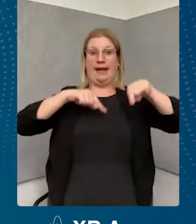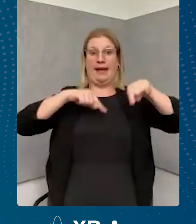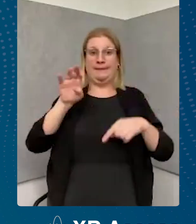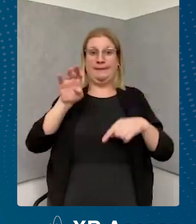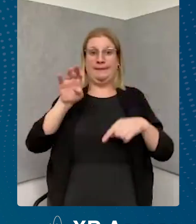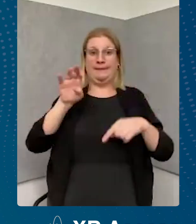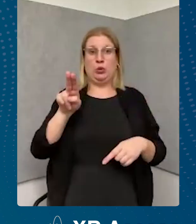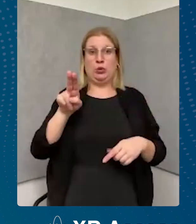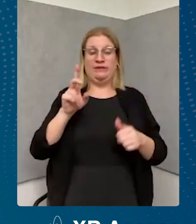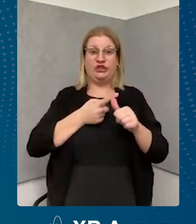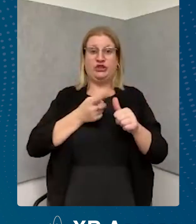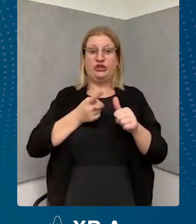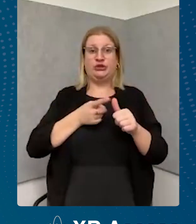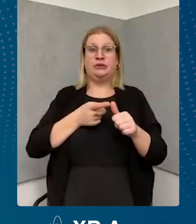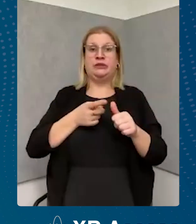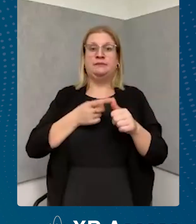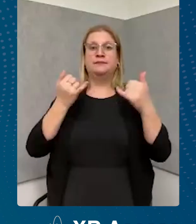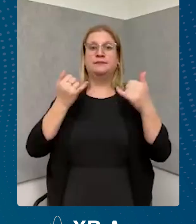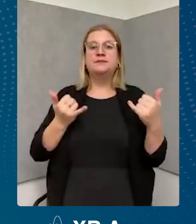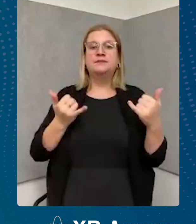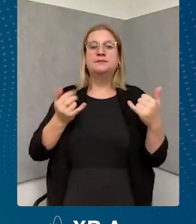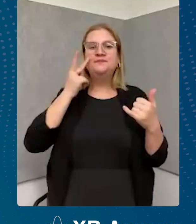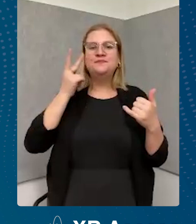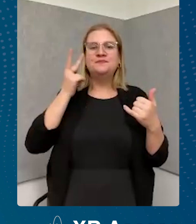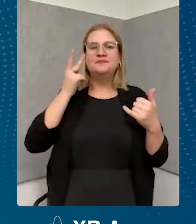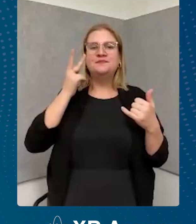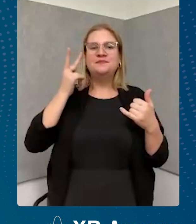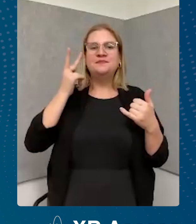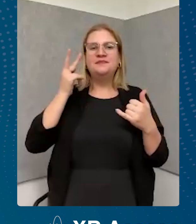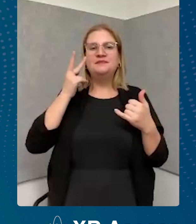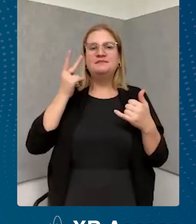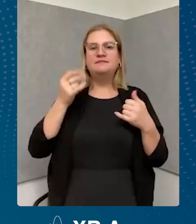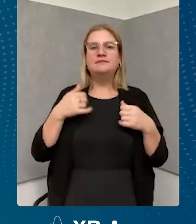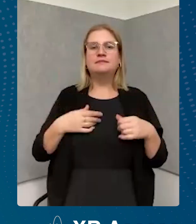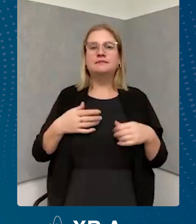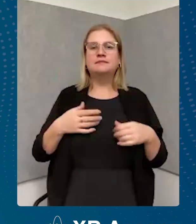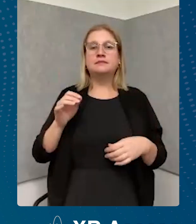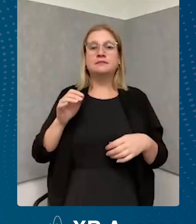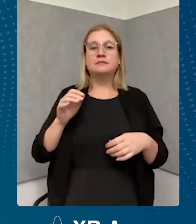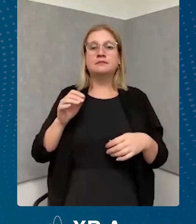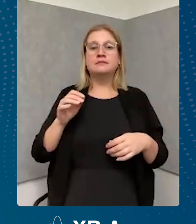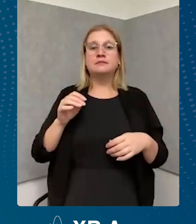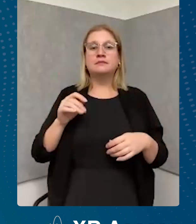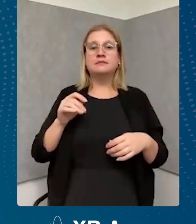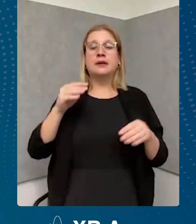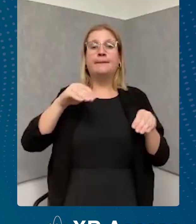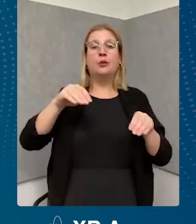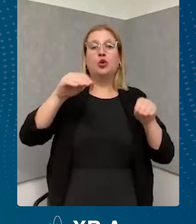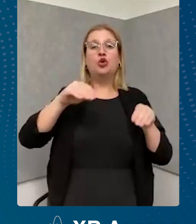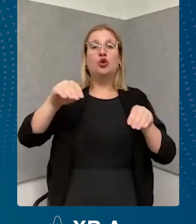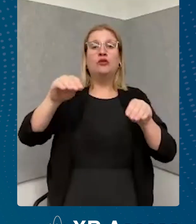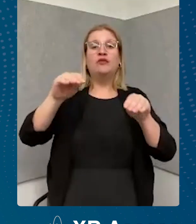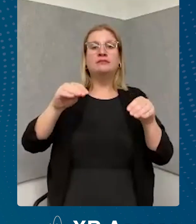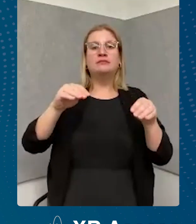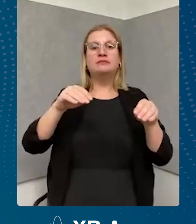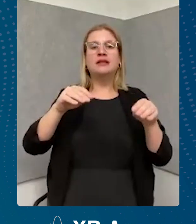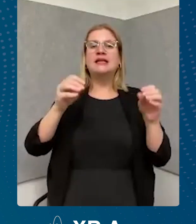And now you'll see that now turning gives more-- or so moving this more continuous.